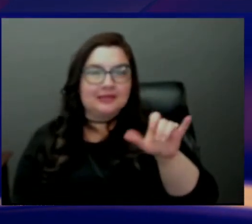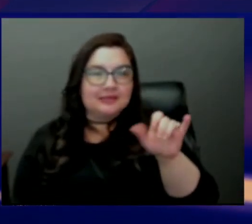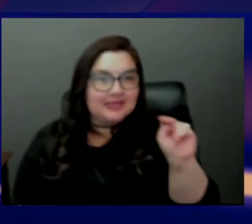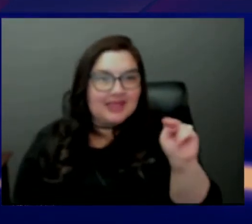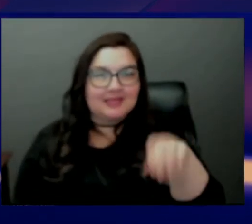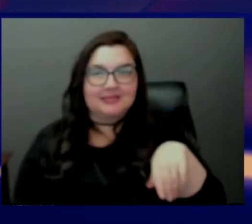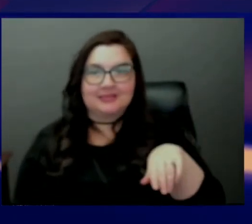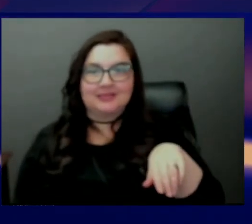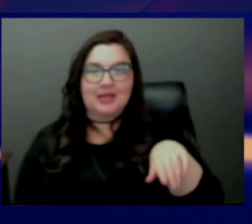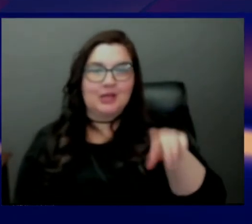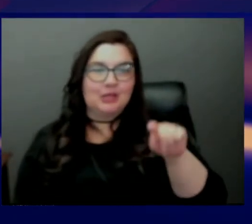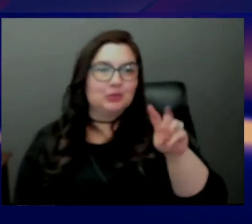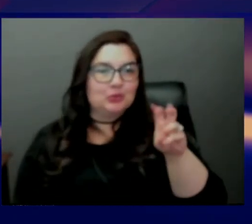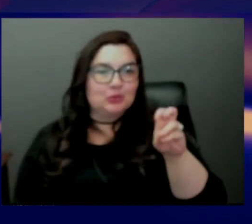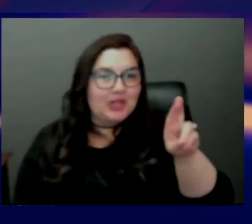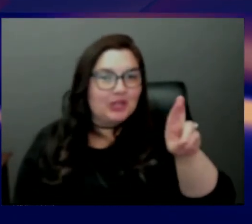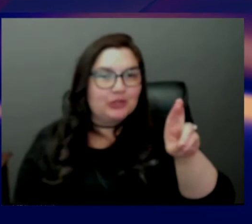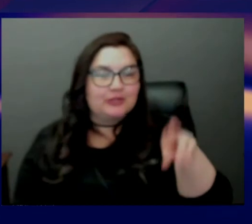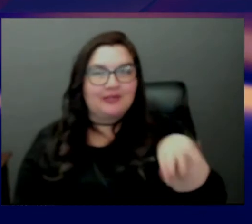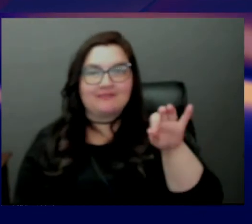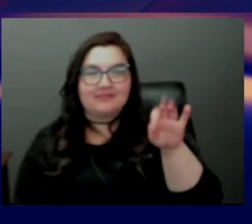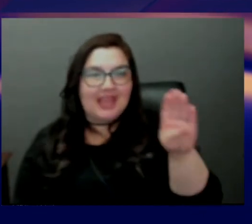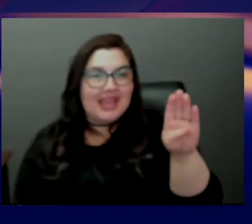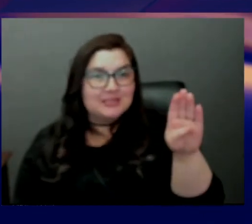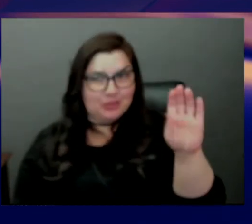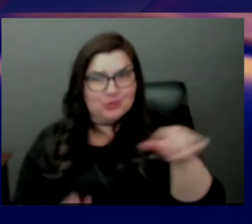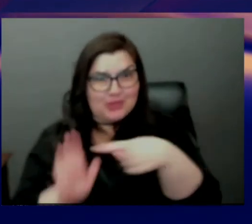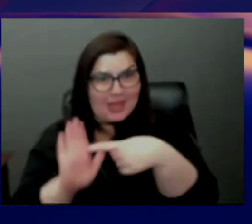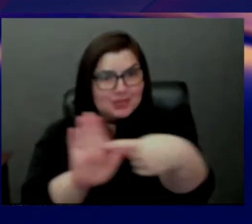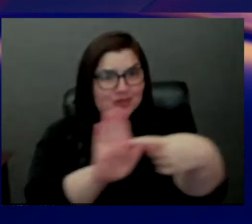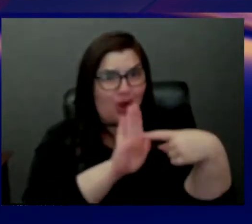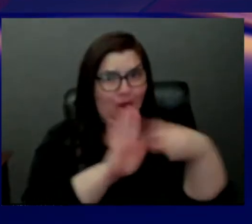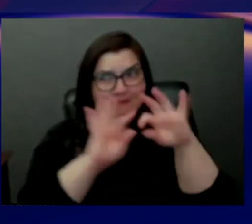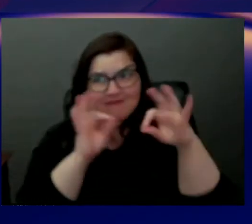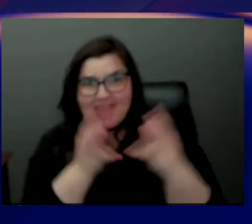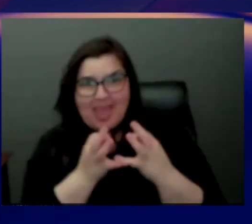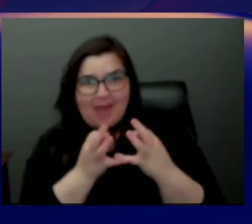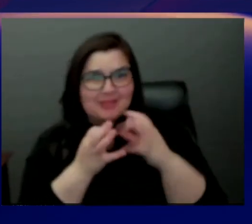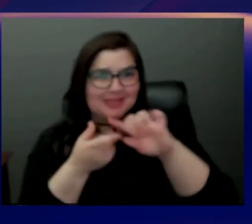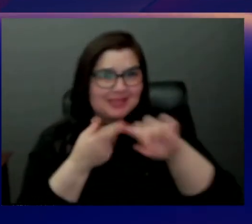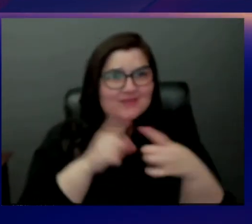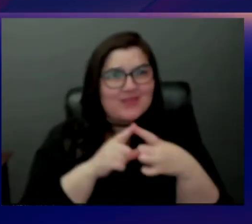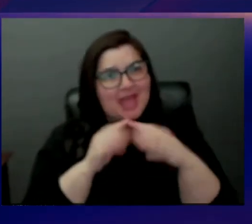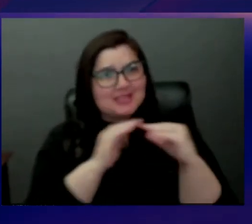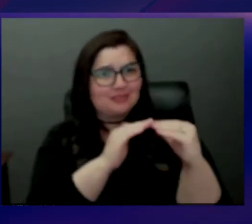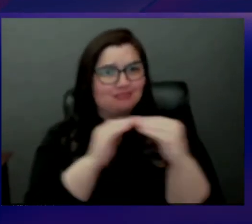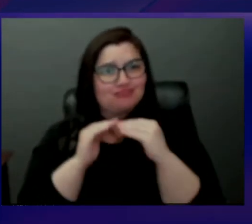so that you can show your peers, your colleagues, your family, your friends, "Hey, I got my object storage learning badge."